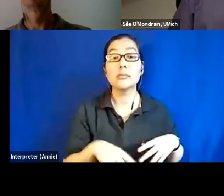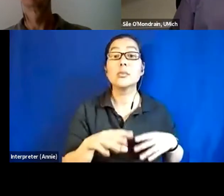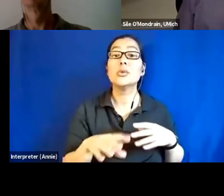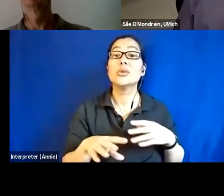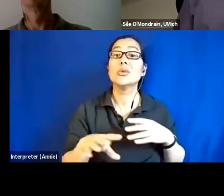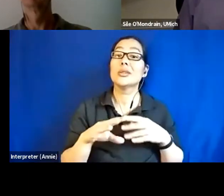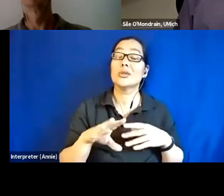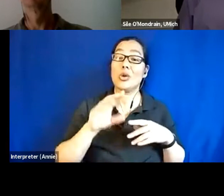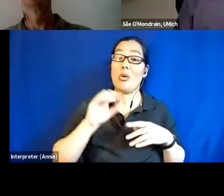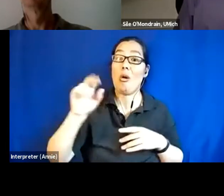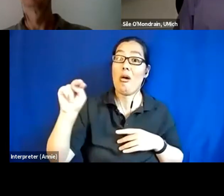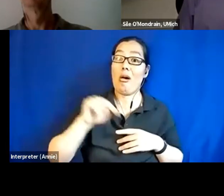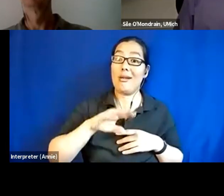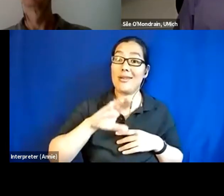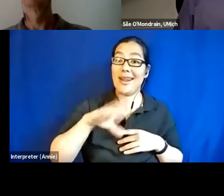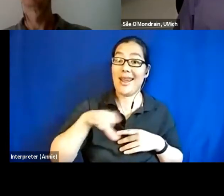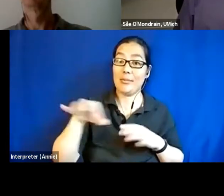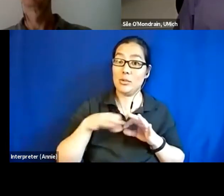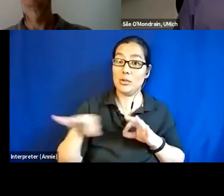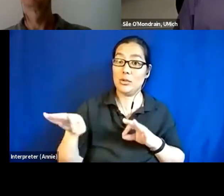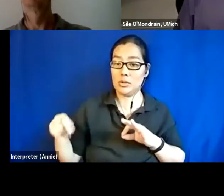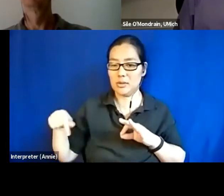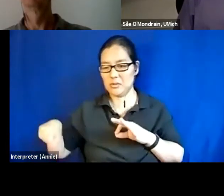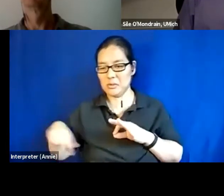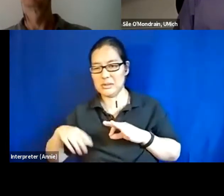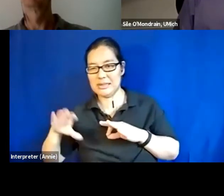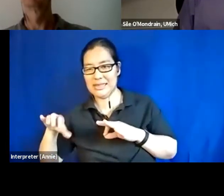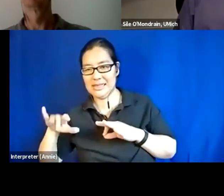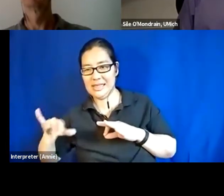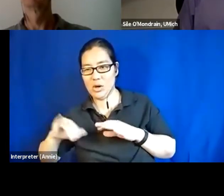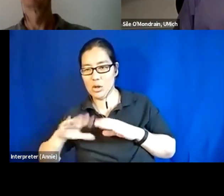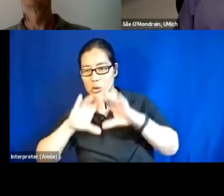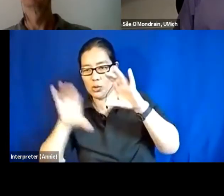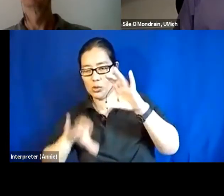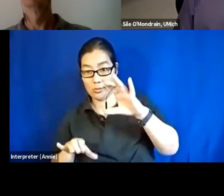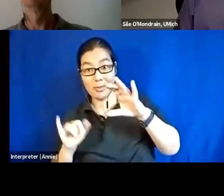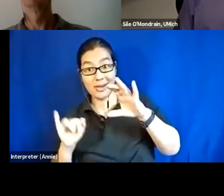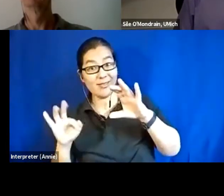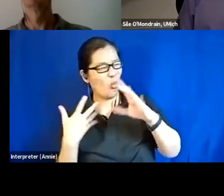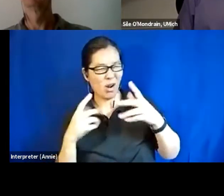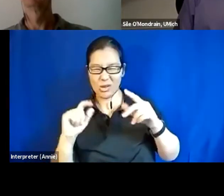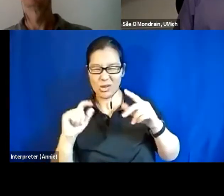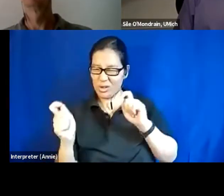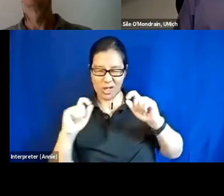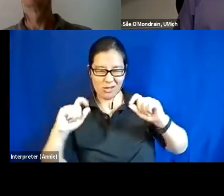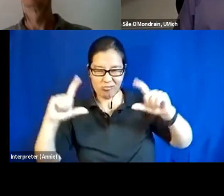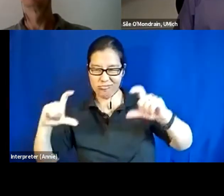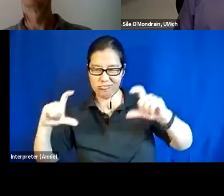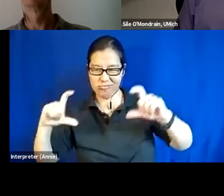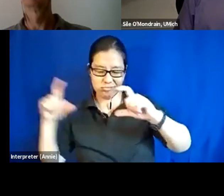C button but for more personalizable captions you can also visit tinyurl.com/LongmoreCaptions